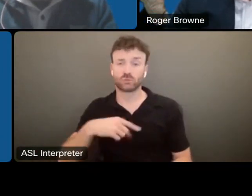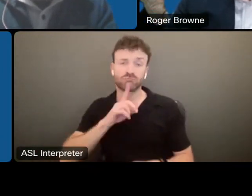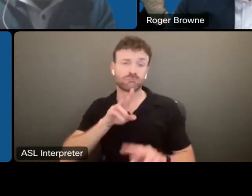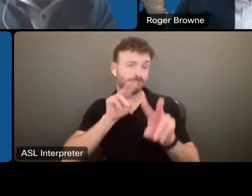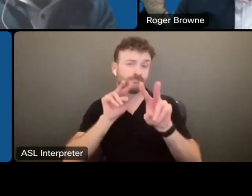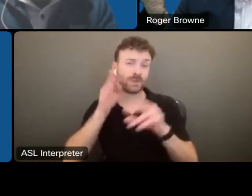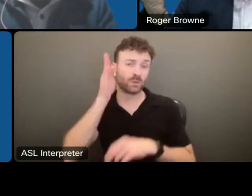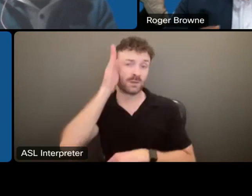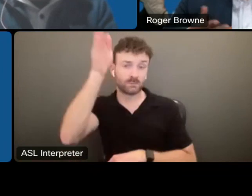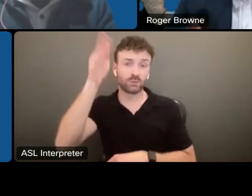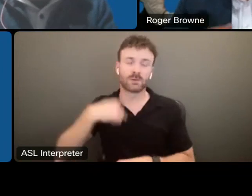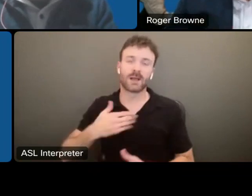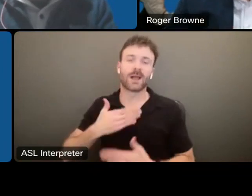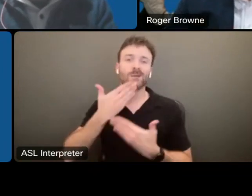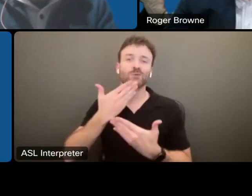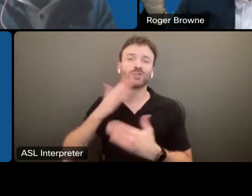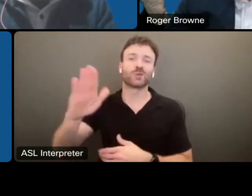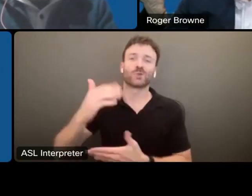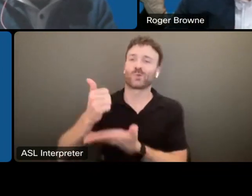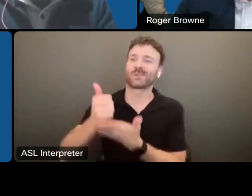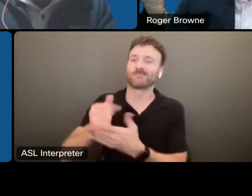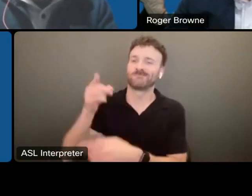and I appreciate your help in particular on some of this.